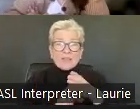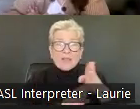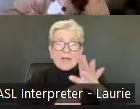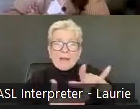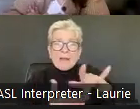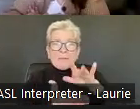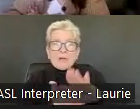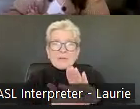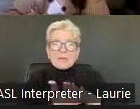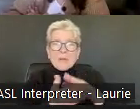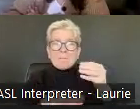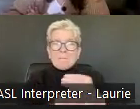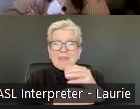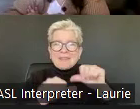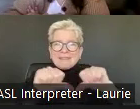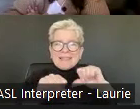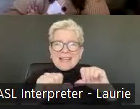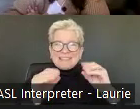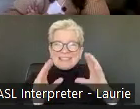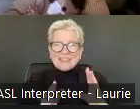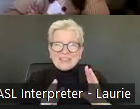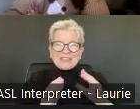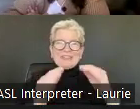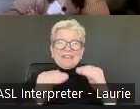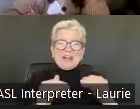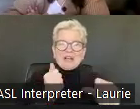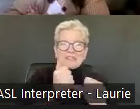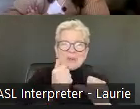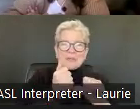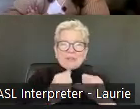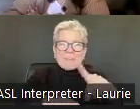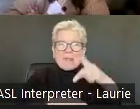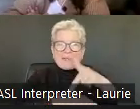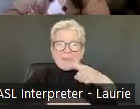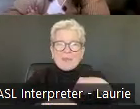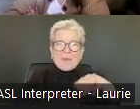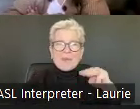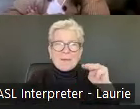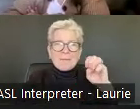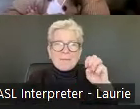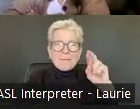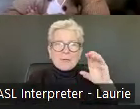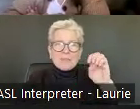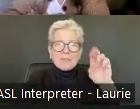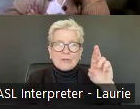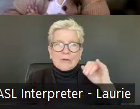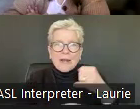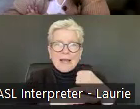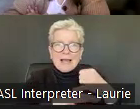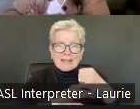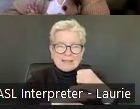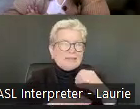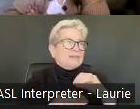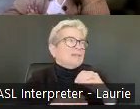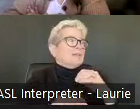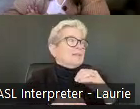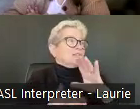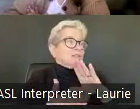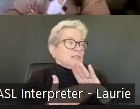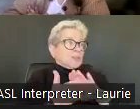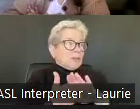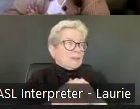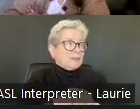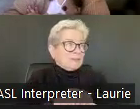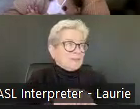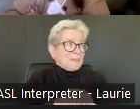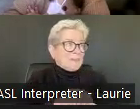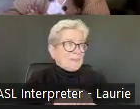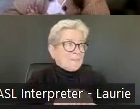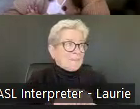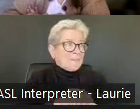science teacher. He served as an associate principal at Mercer Island High School,